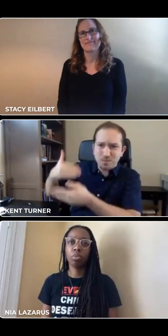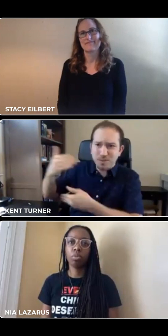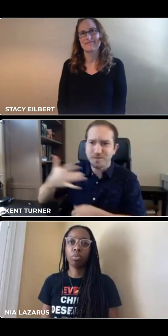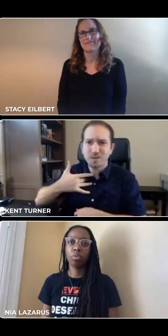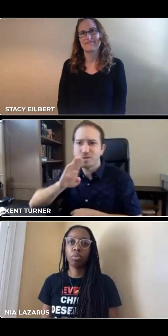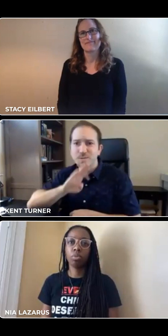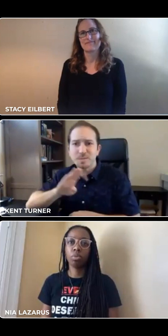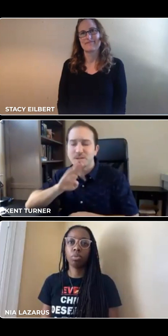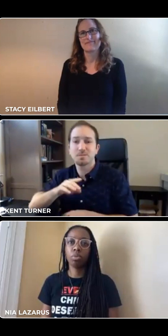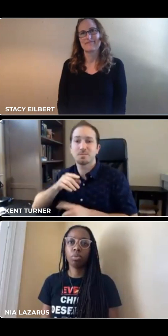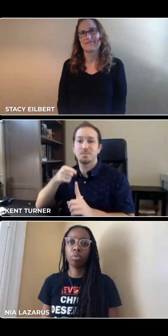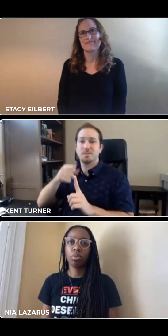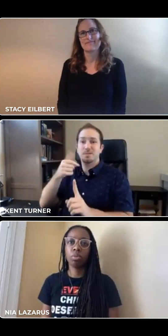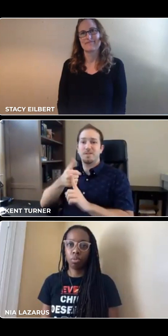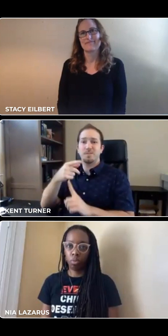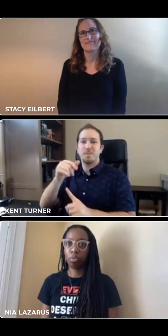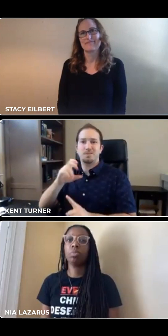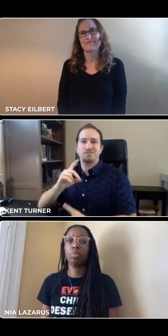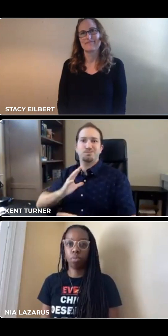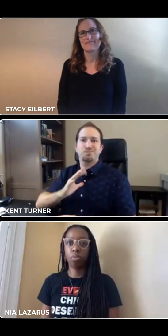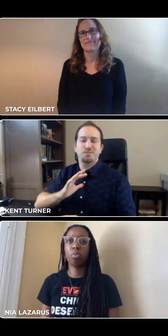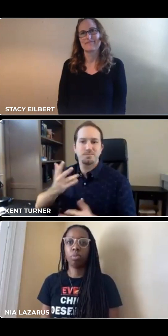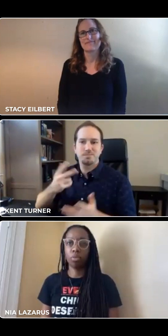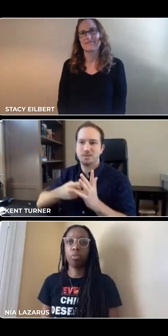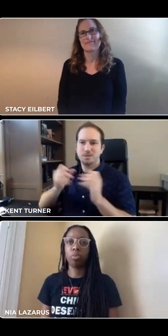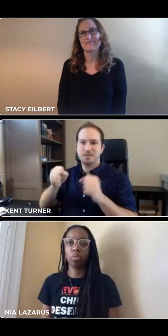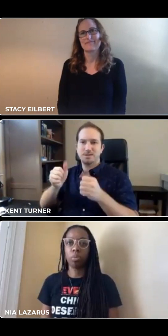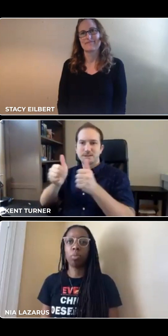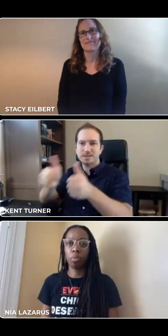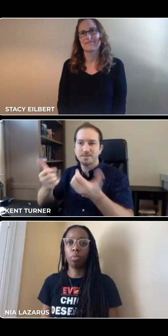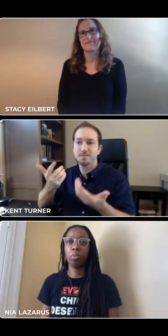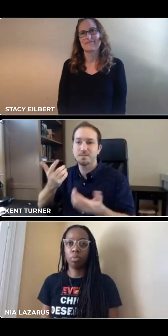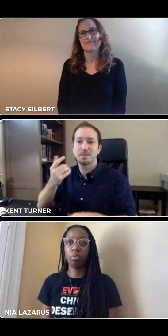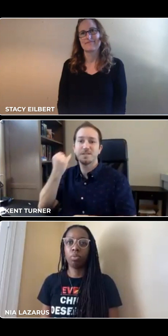people are ready to move forward. Other people need a little more help, a little more support,